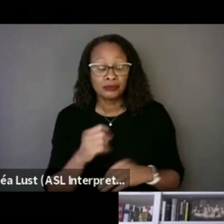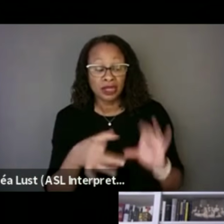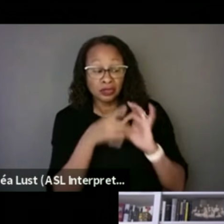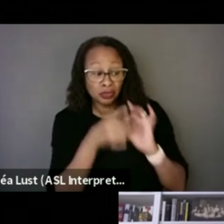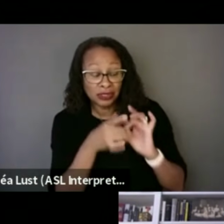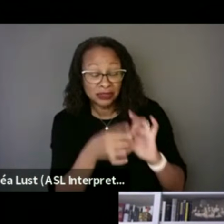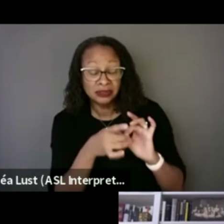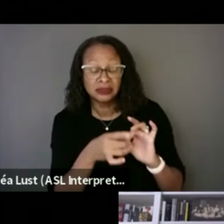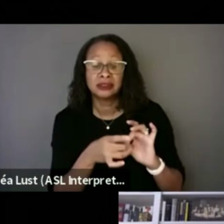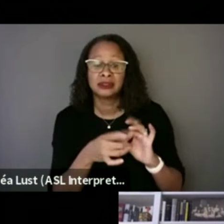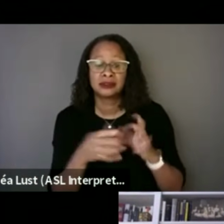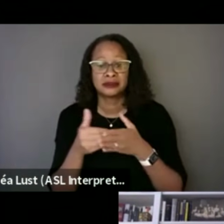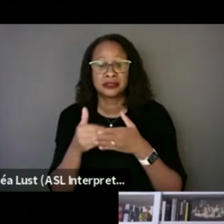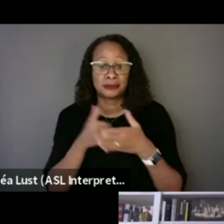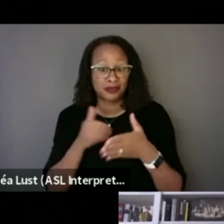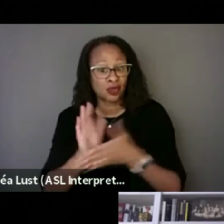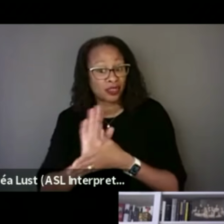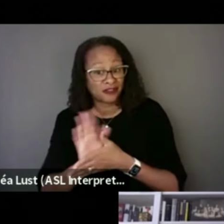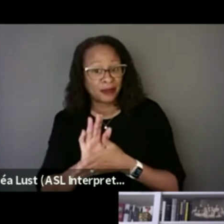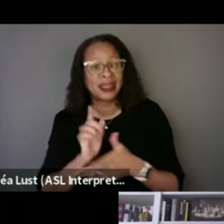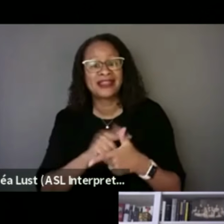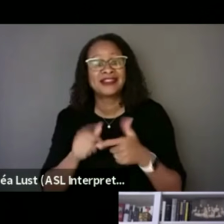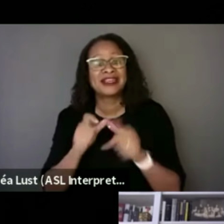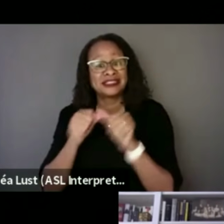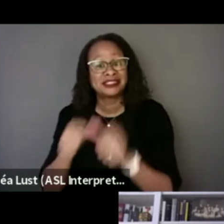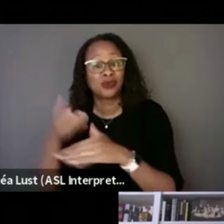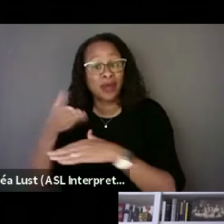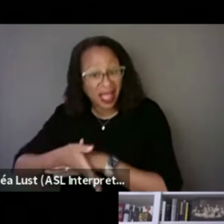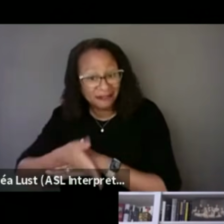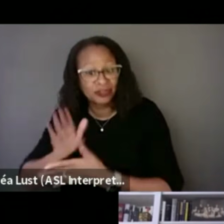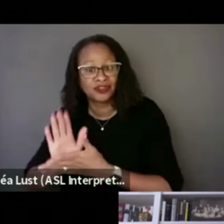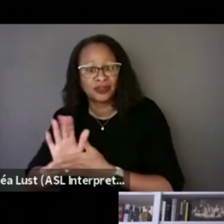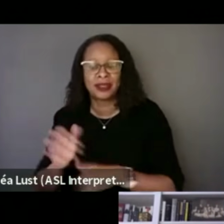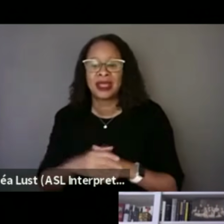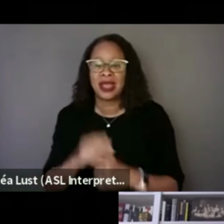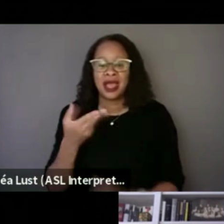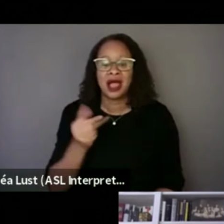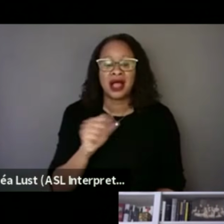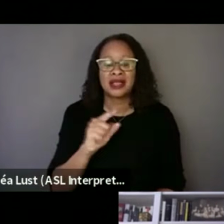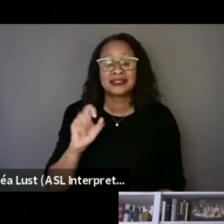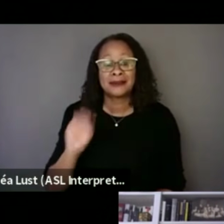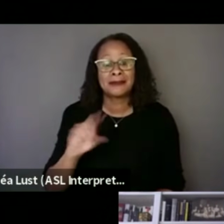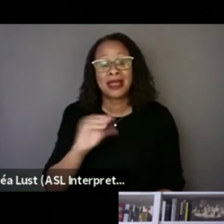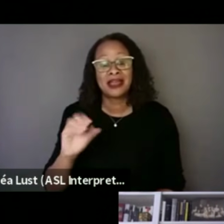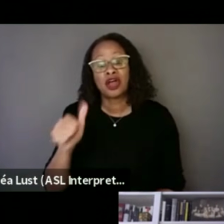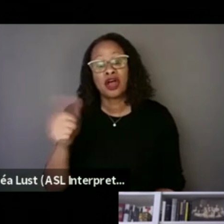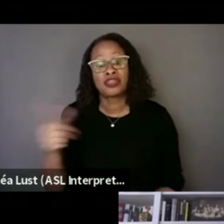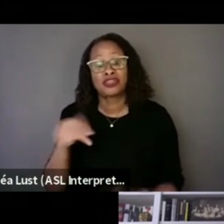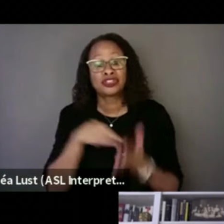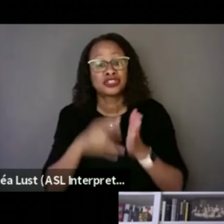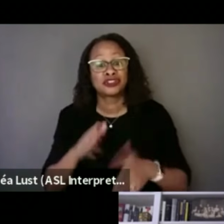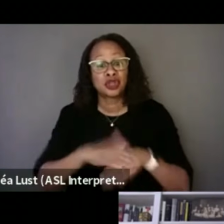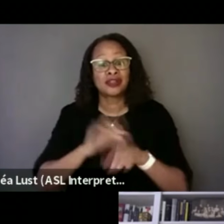they predate the filming and they go on after. And Hazem and our other, you know, Syrians on the team were absolutely fundamental